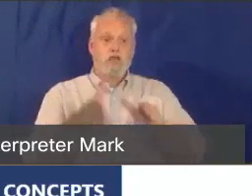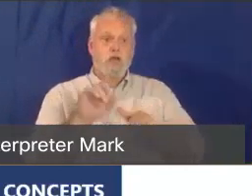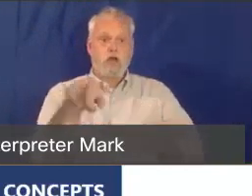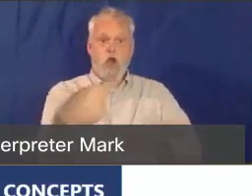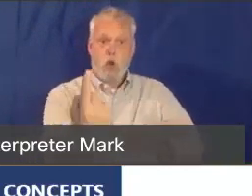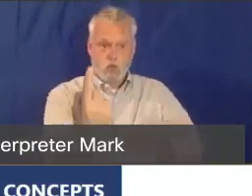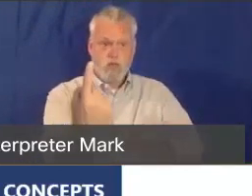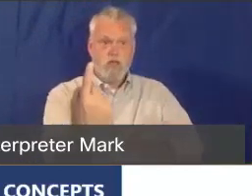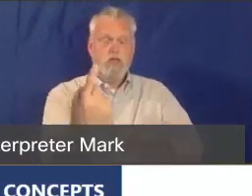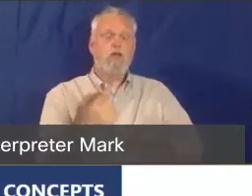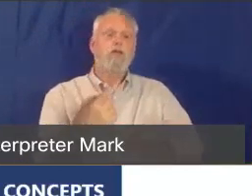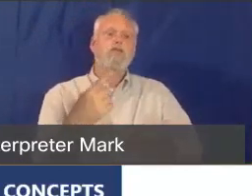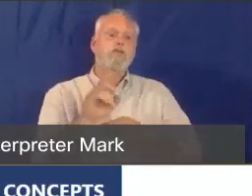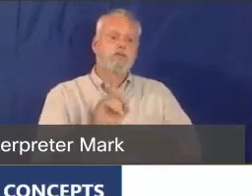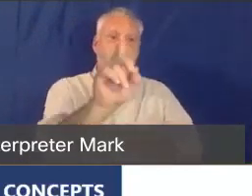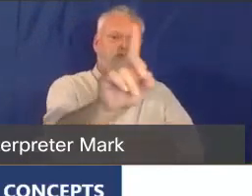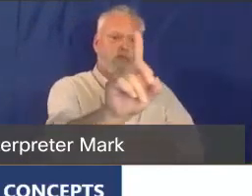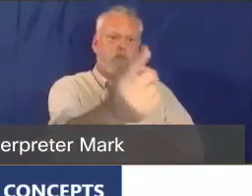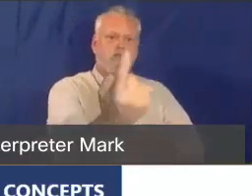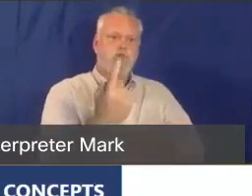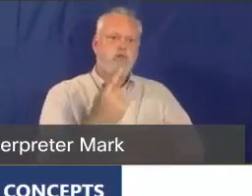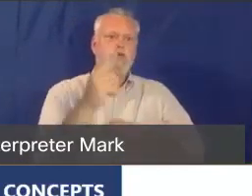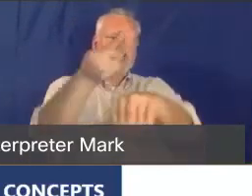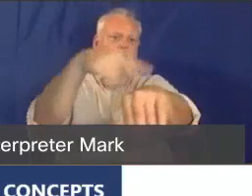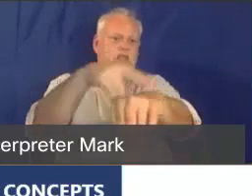Um, 2, or from the National Mall could do so with all traffic. So.